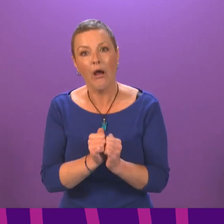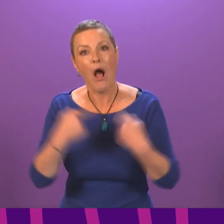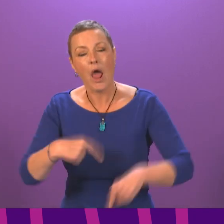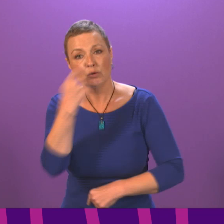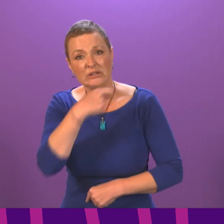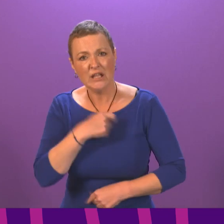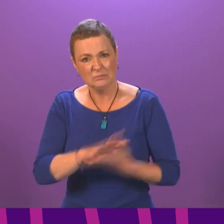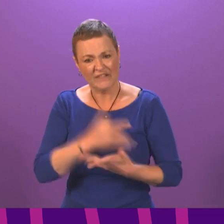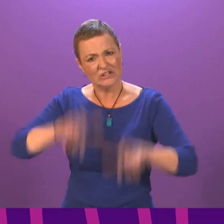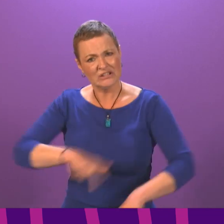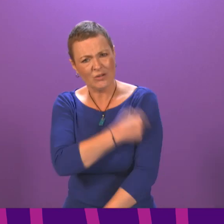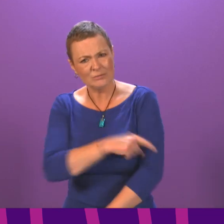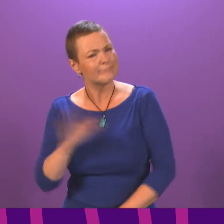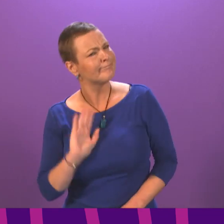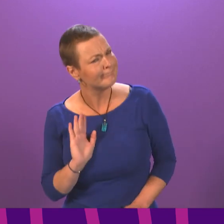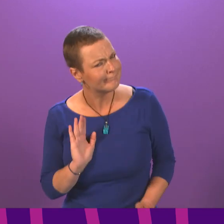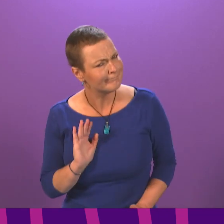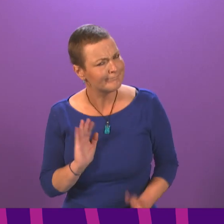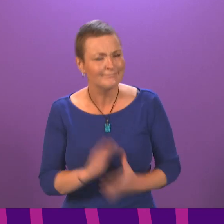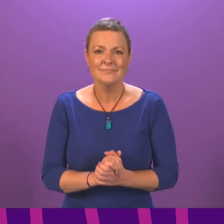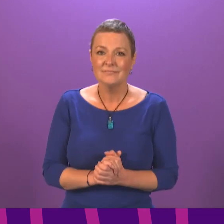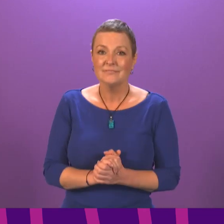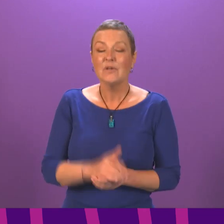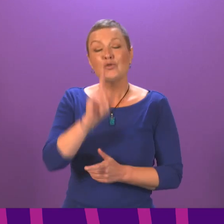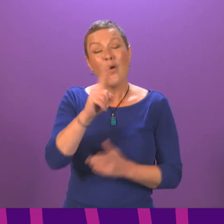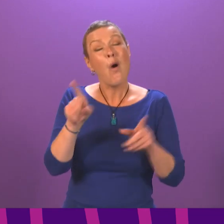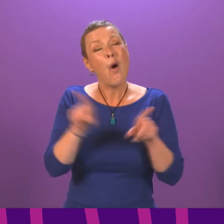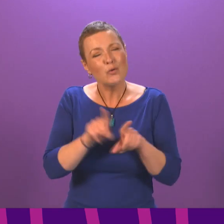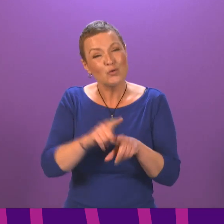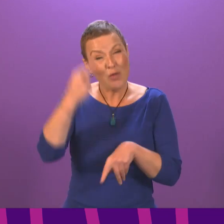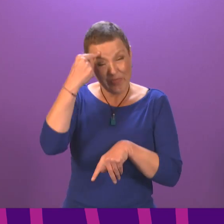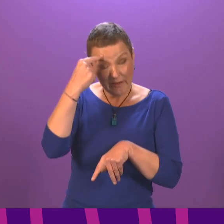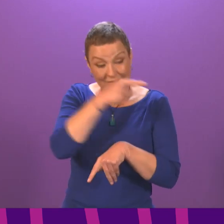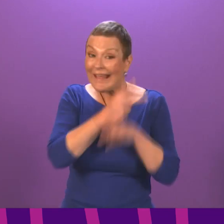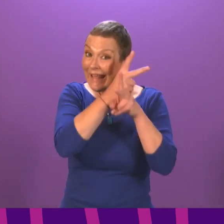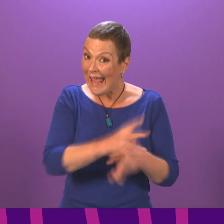Another point that flows from that is that, in a care home situation, a 14-day period